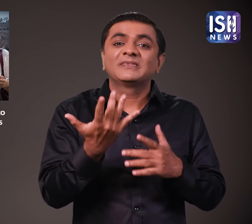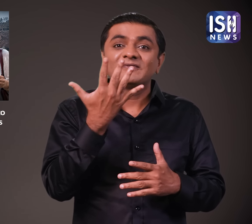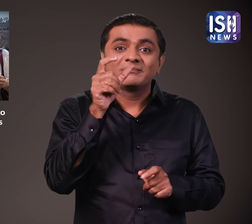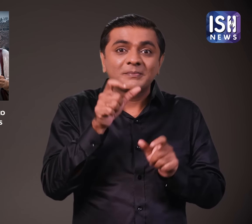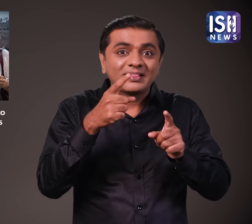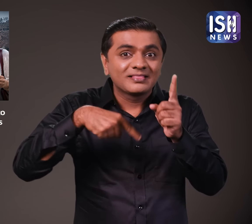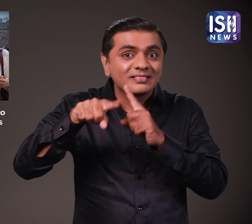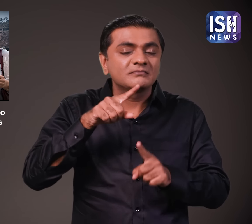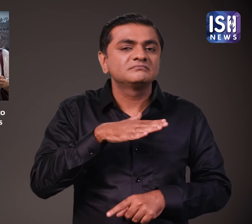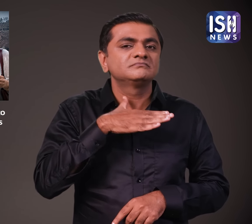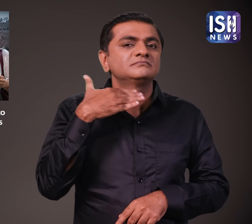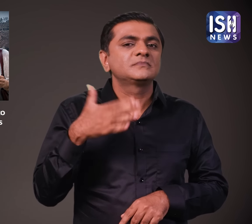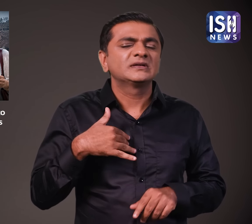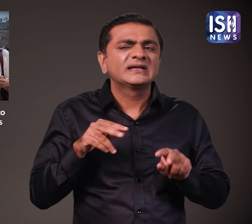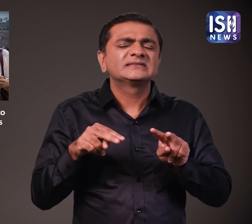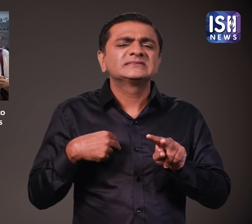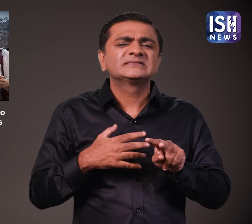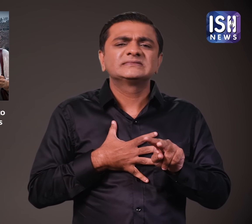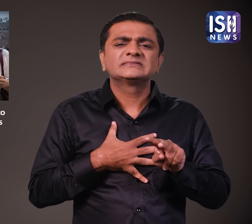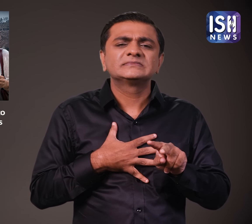Unfortunately, 5 IAF personnel lost their lives.